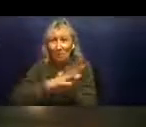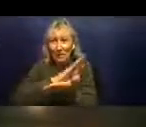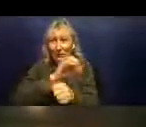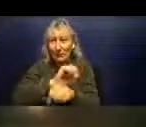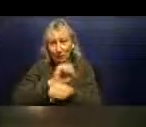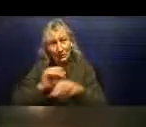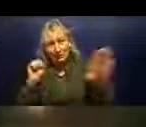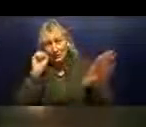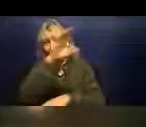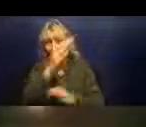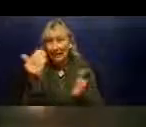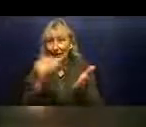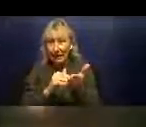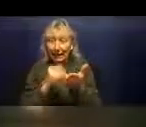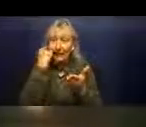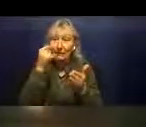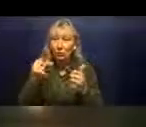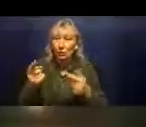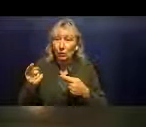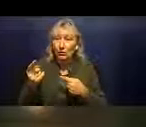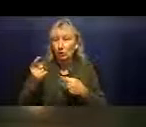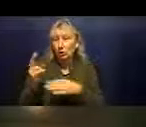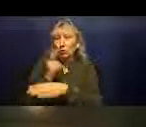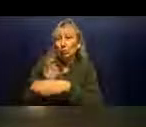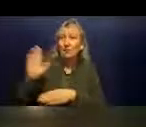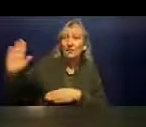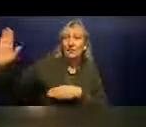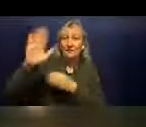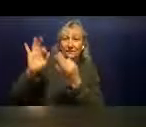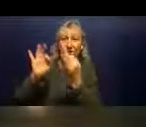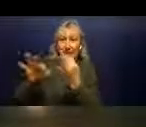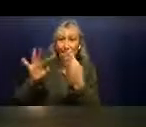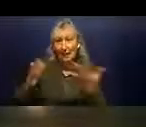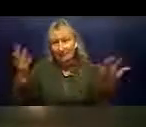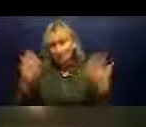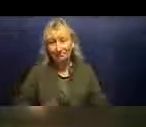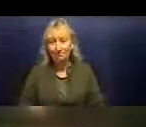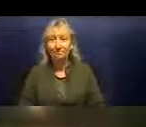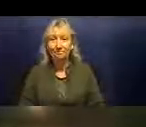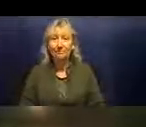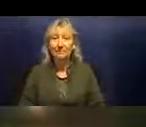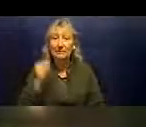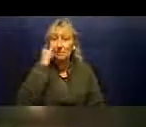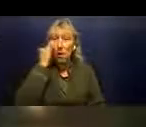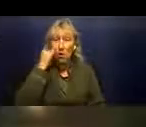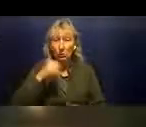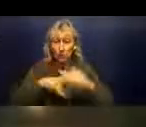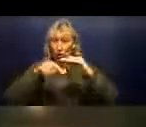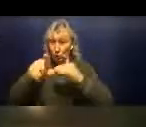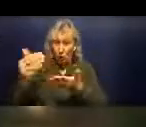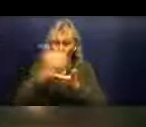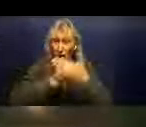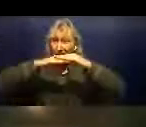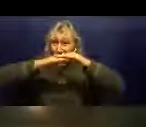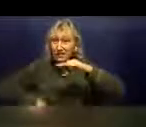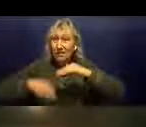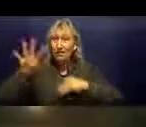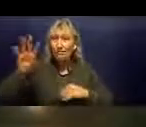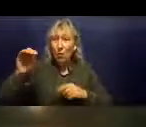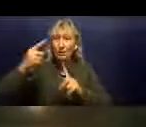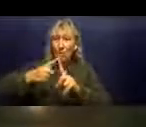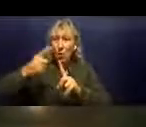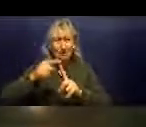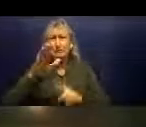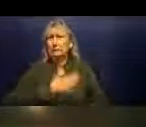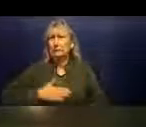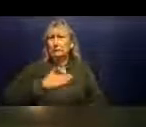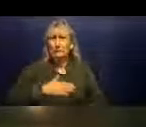So you would have that opportunity to go back. resubmit your application, using that feedback from that evaluation committee team and increase your score and possibly qualify.